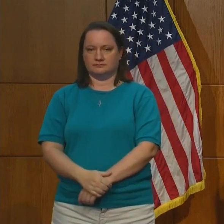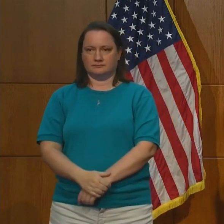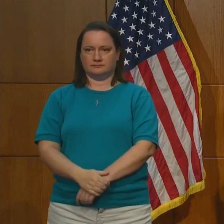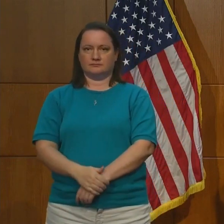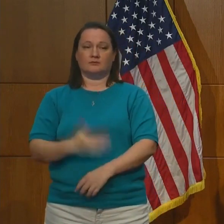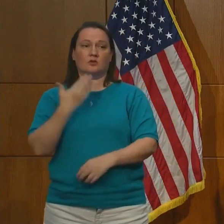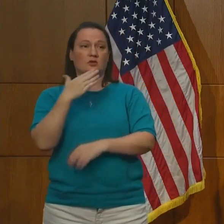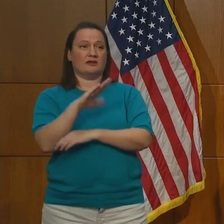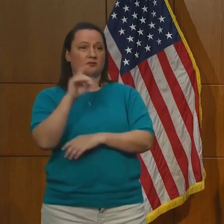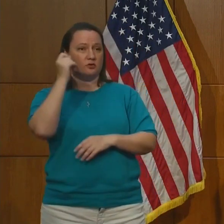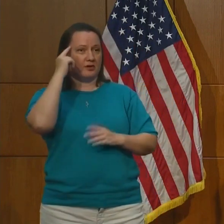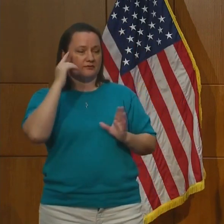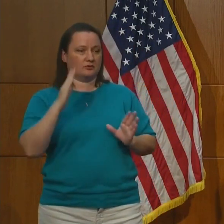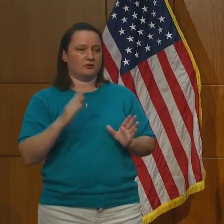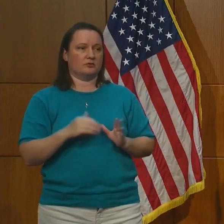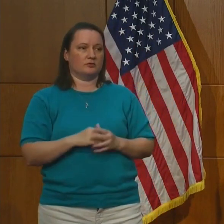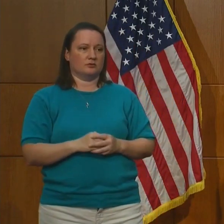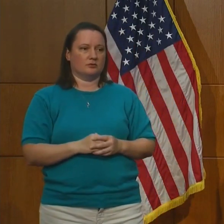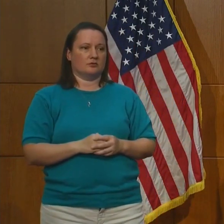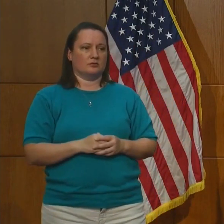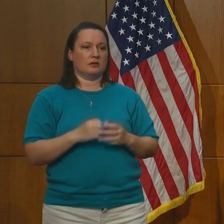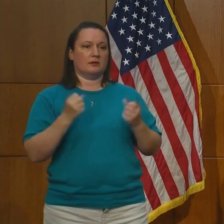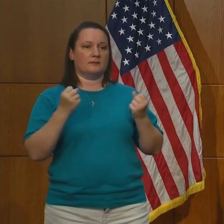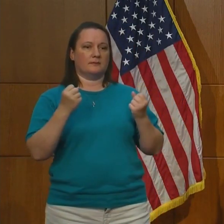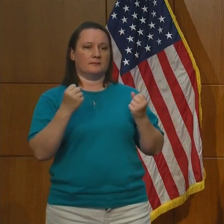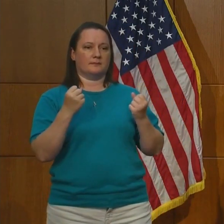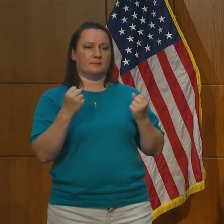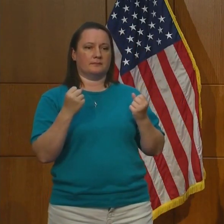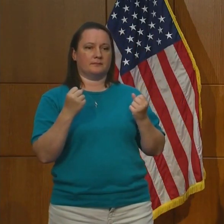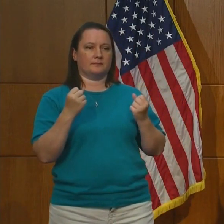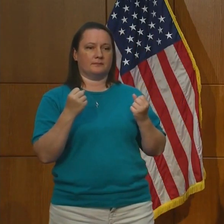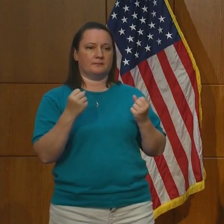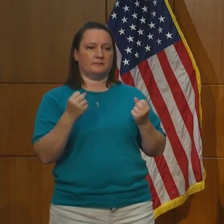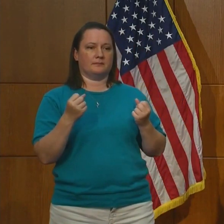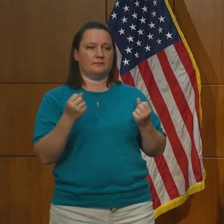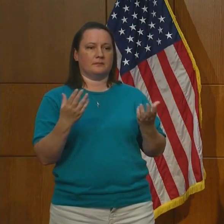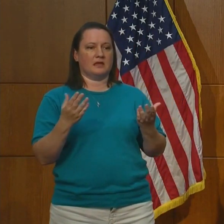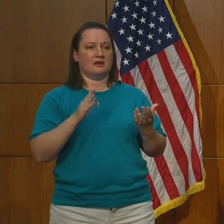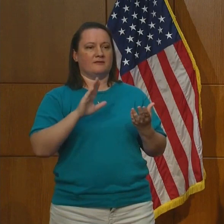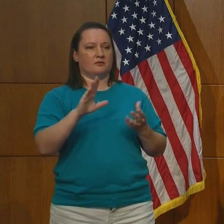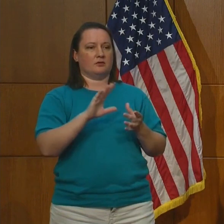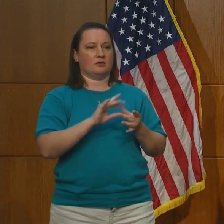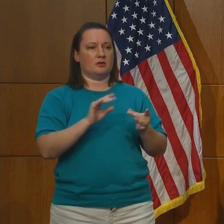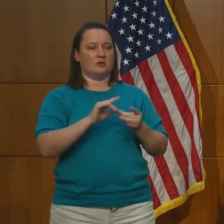ON THE BASIS. YEAH LAND RIGHT WITH THE RIGHT UP TO. GOOD